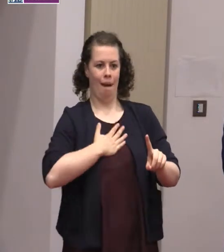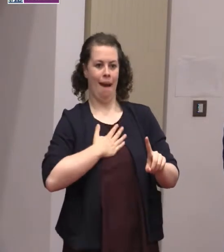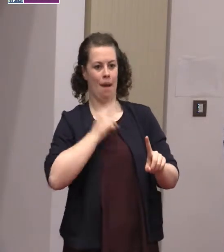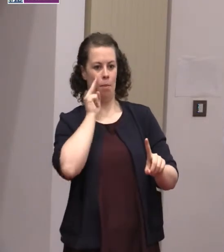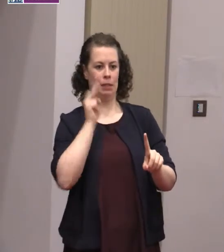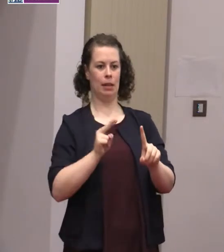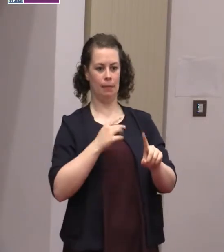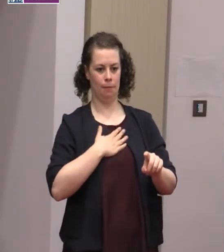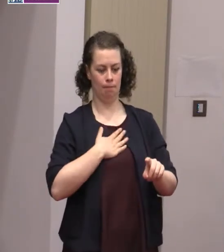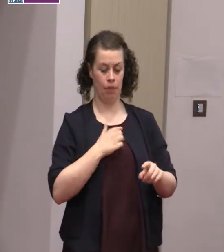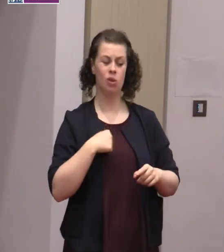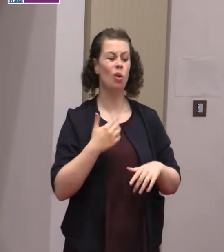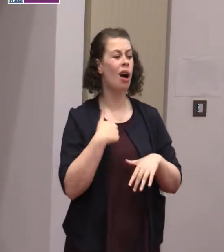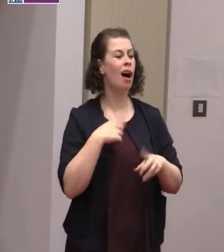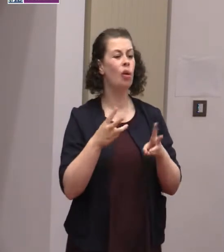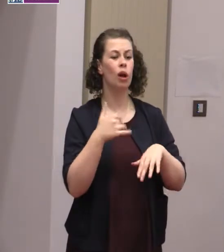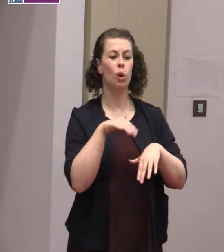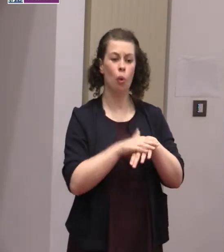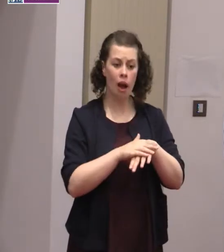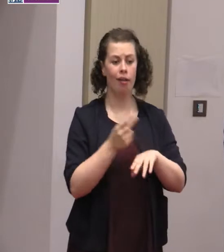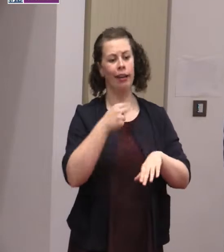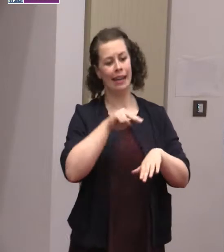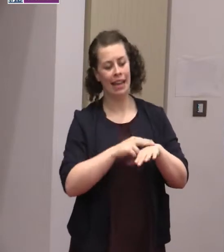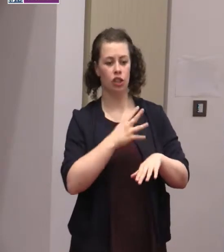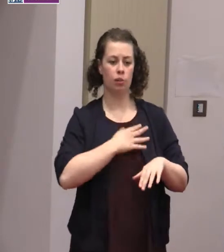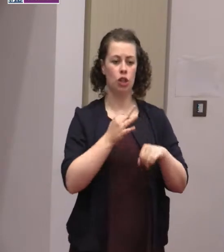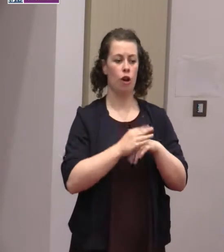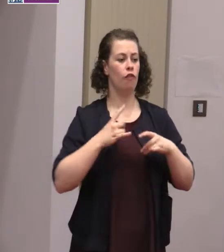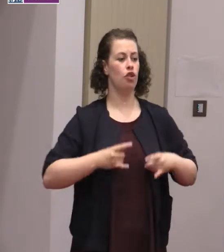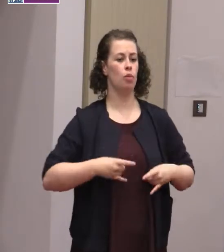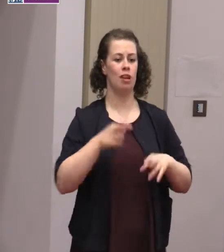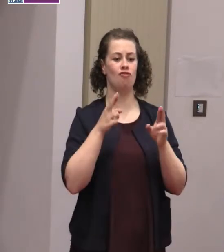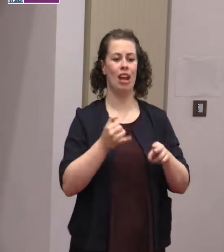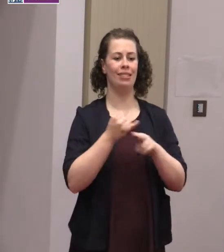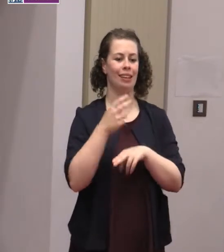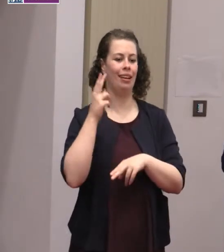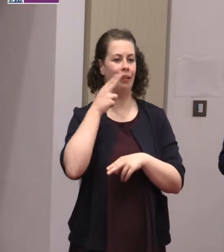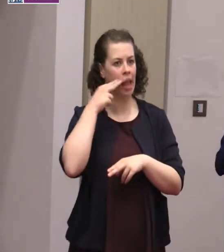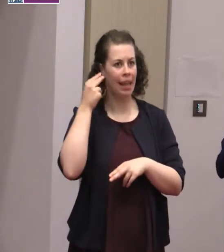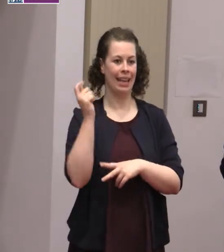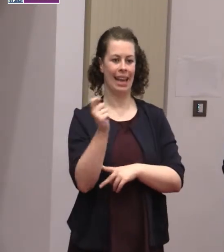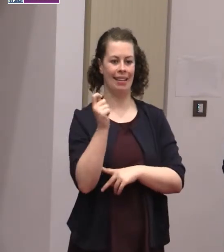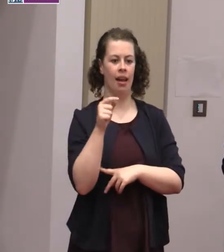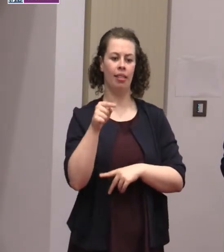I work for the Kenya National Commission of Human Rights, it is Kenya's national human rights institution.